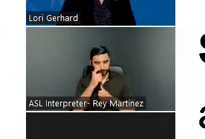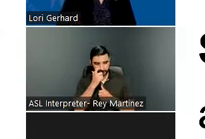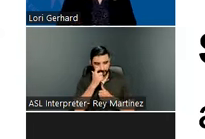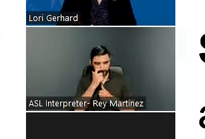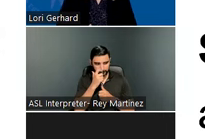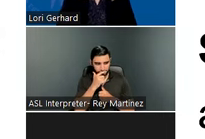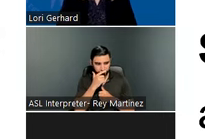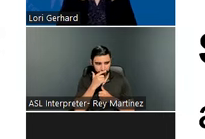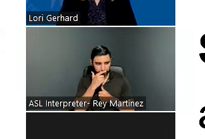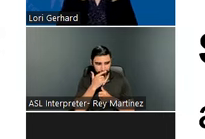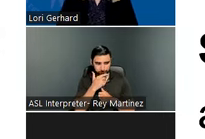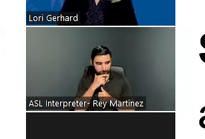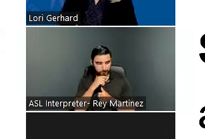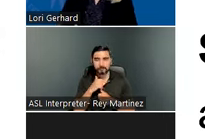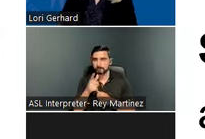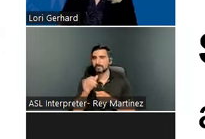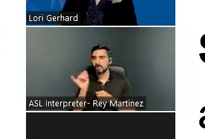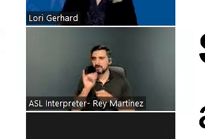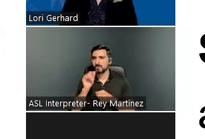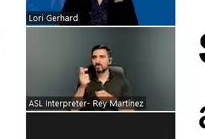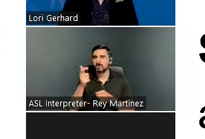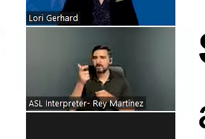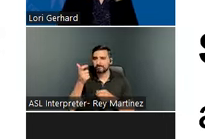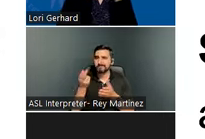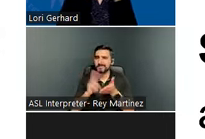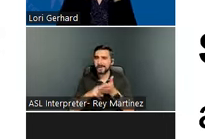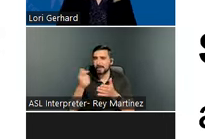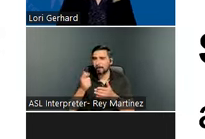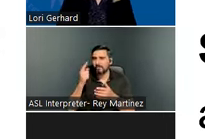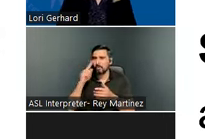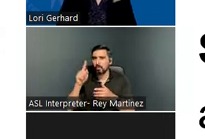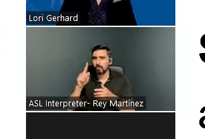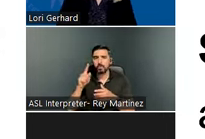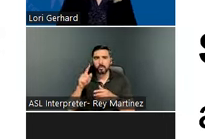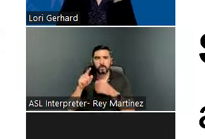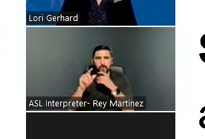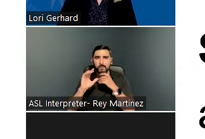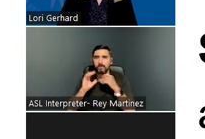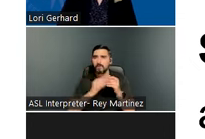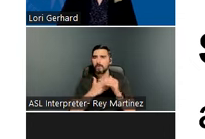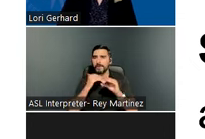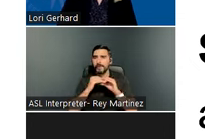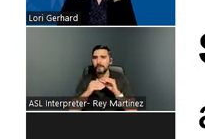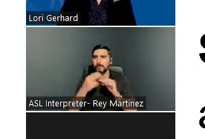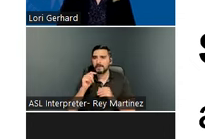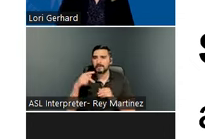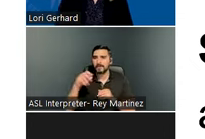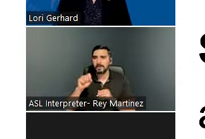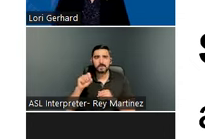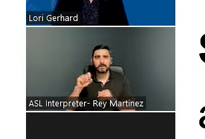Resource Center emails. To sign up, please visit https://cloud.connect.hhs.gov/acl-subscriptions.